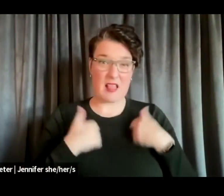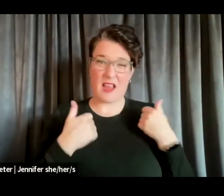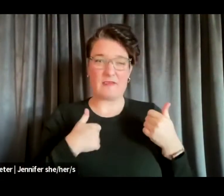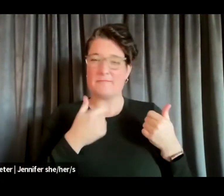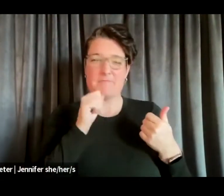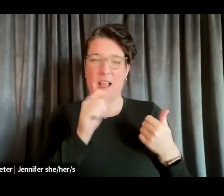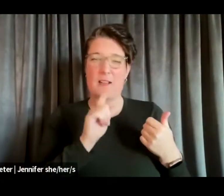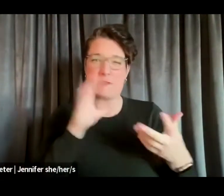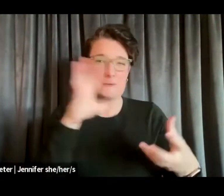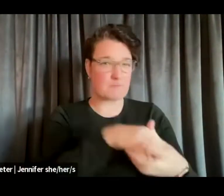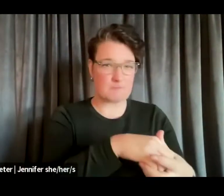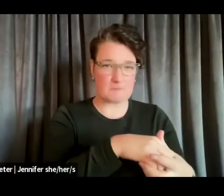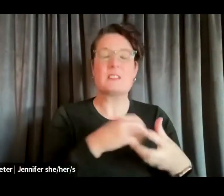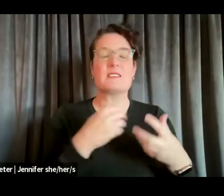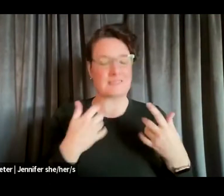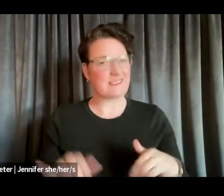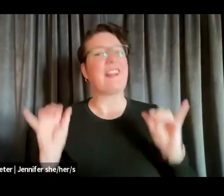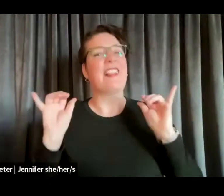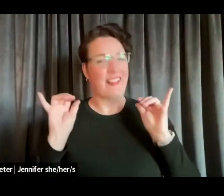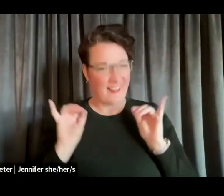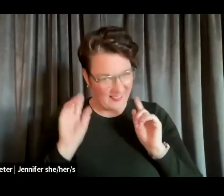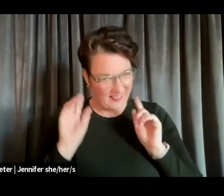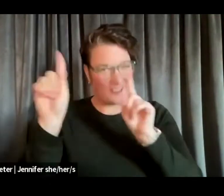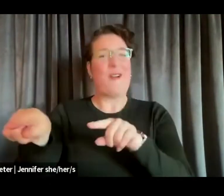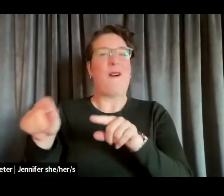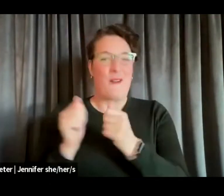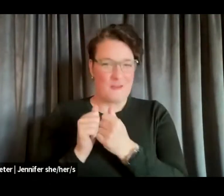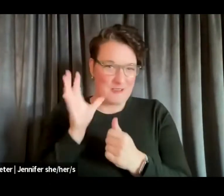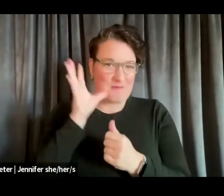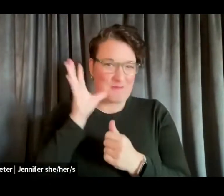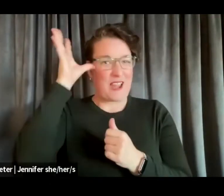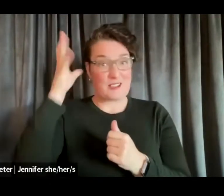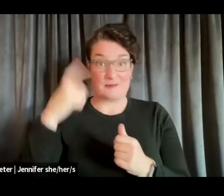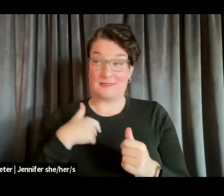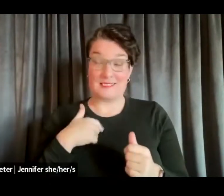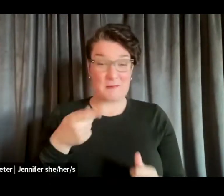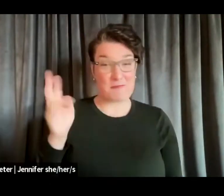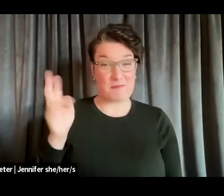I would still go like with my parents as like a punk rock teenager or whatever.